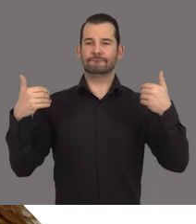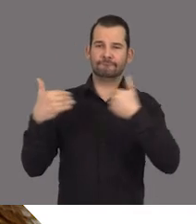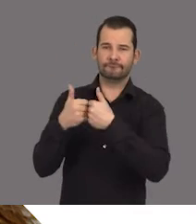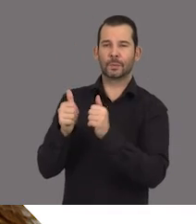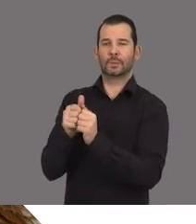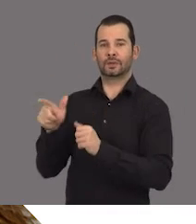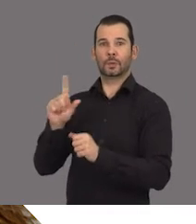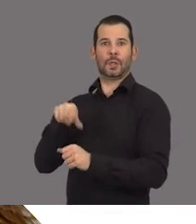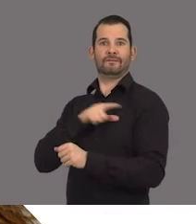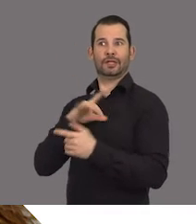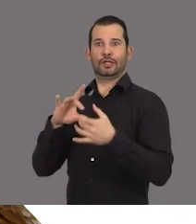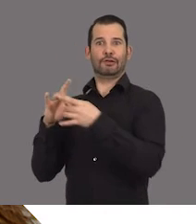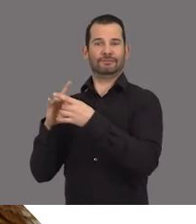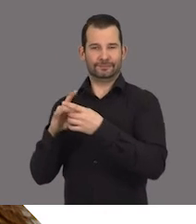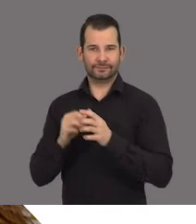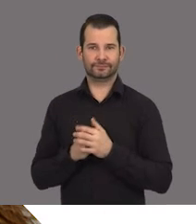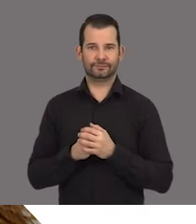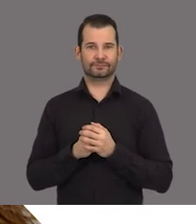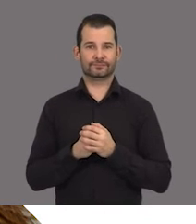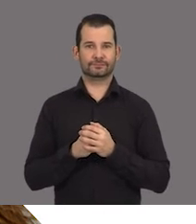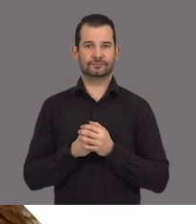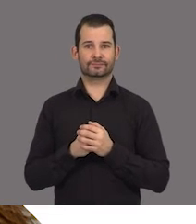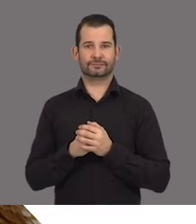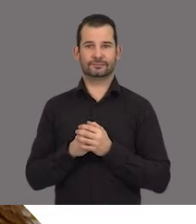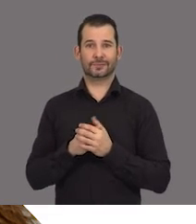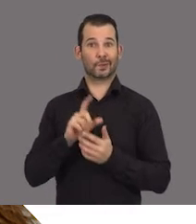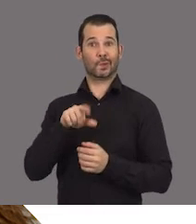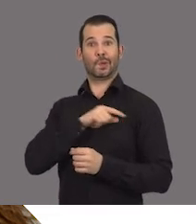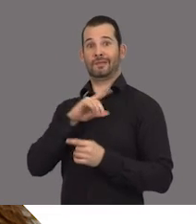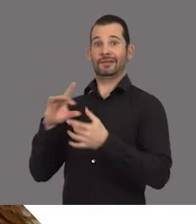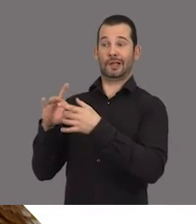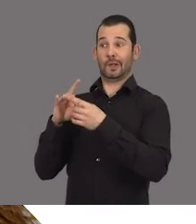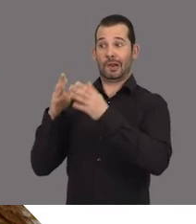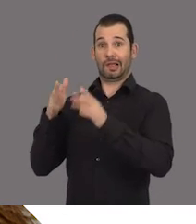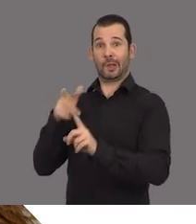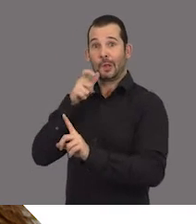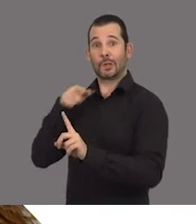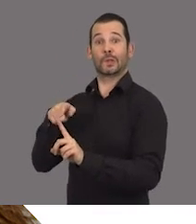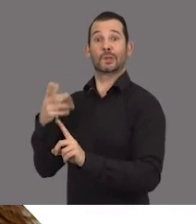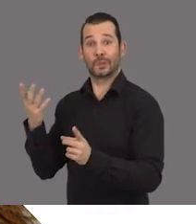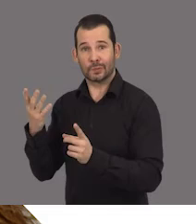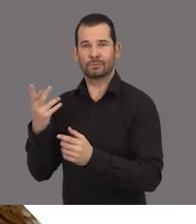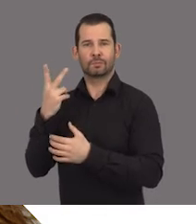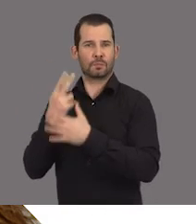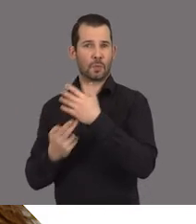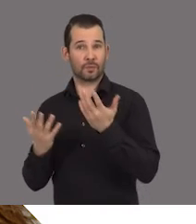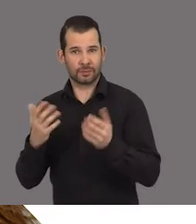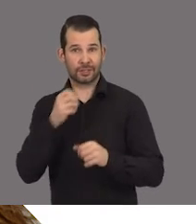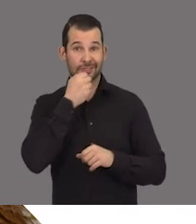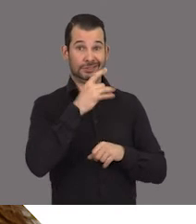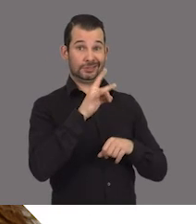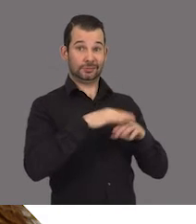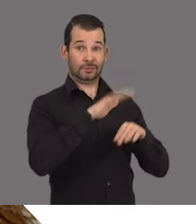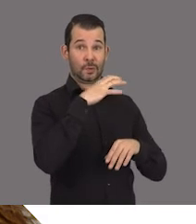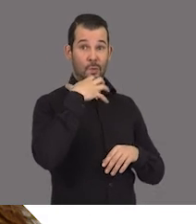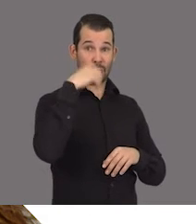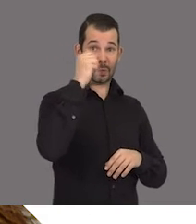A qualifying relative is both: 18 years of age or older at the end of the tax year that the credit is being claimed for